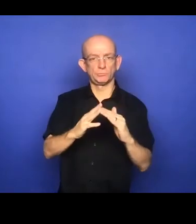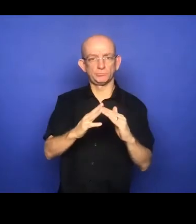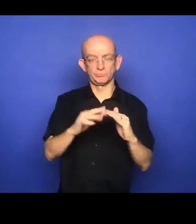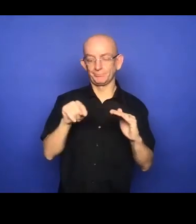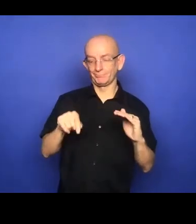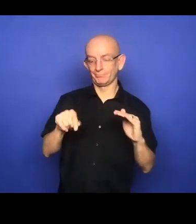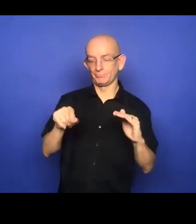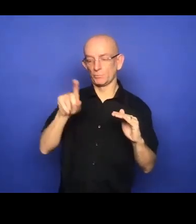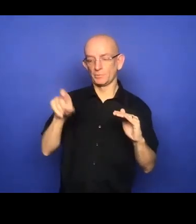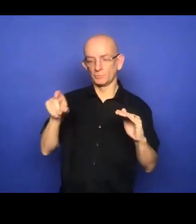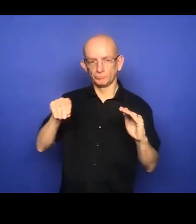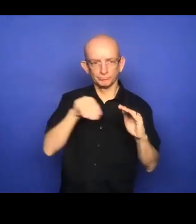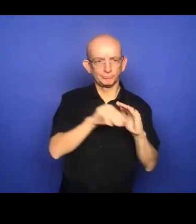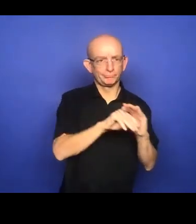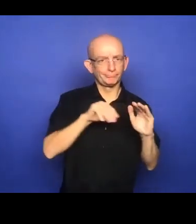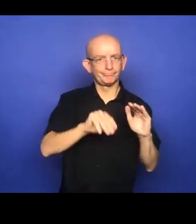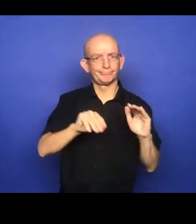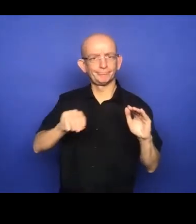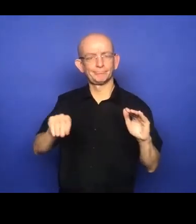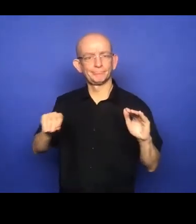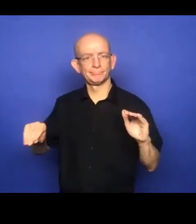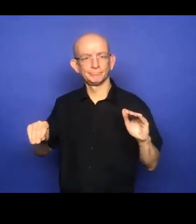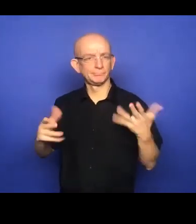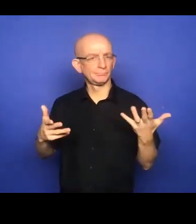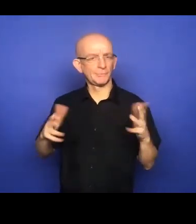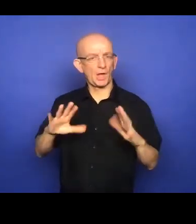say domestication of these questions, and how to approach it in